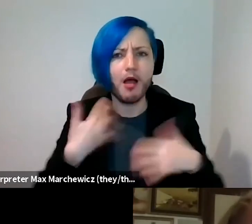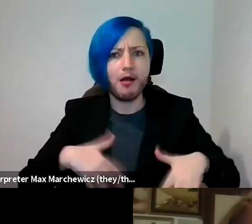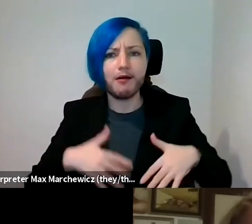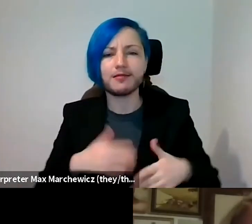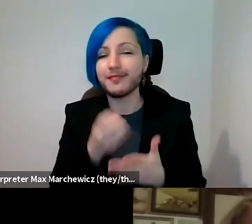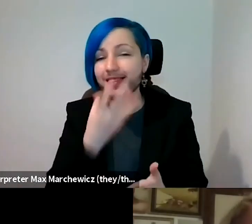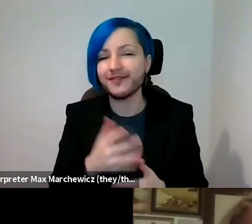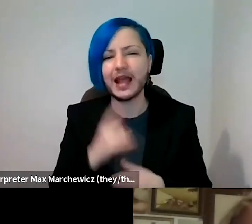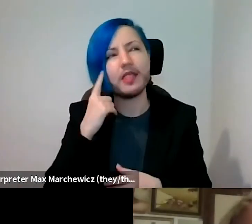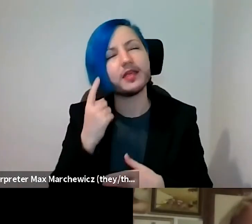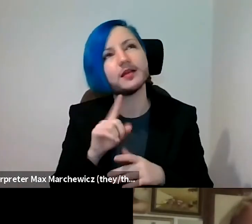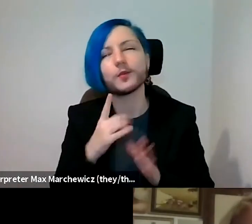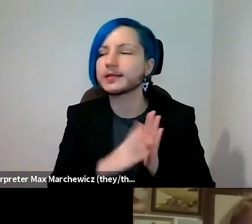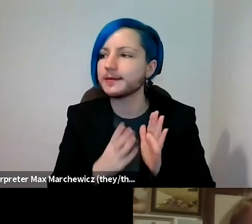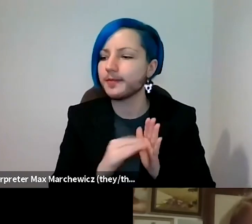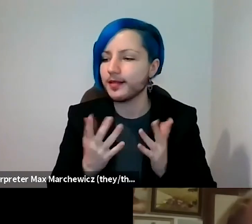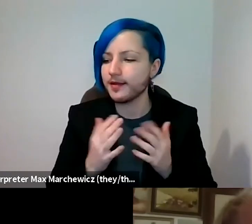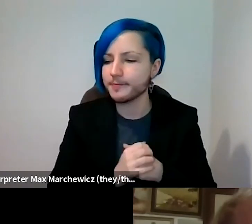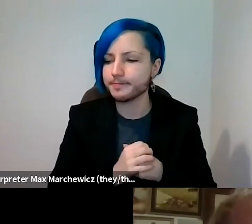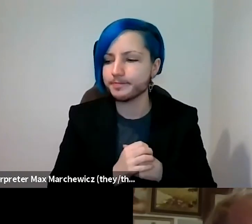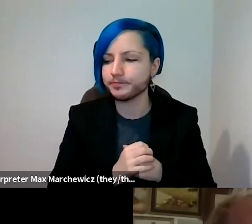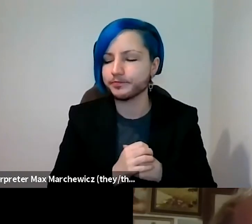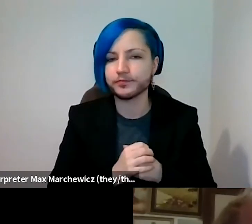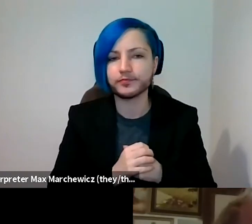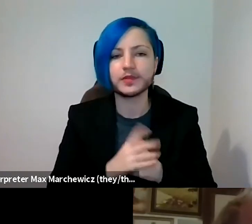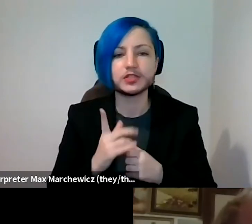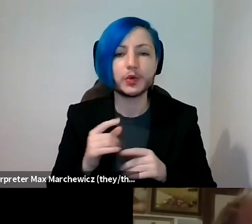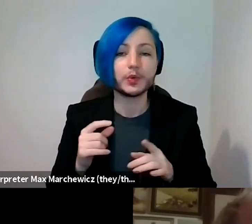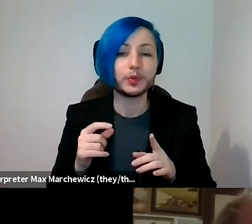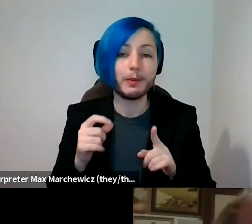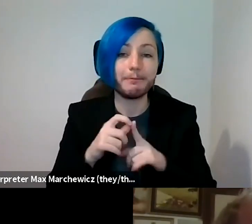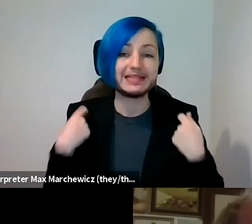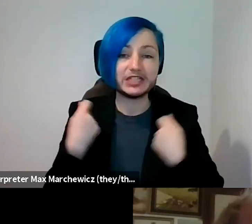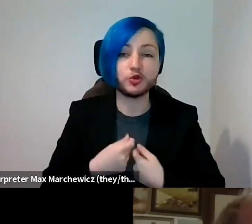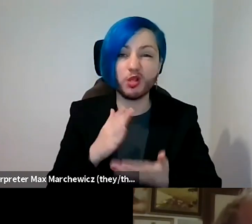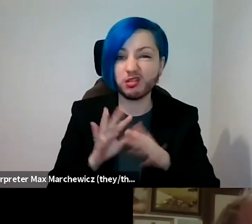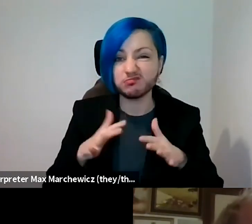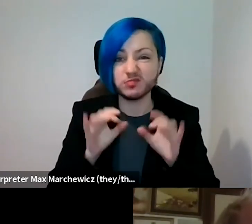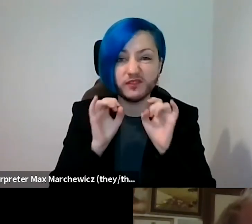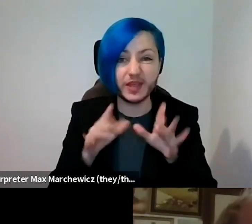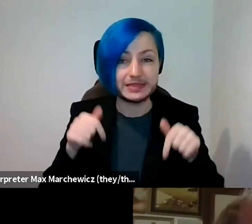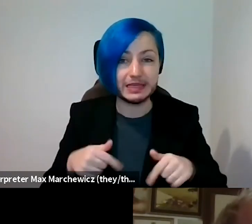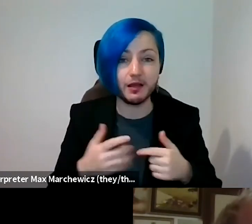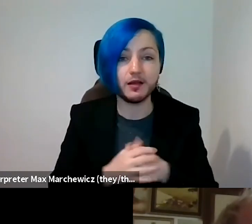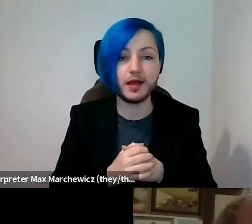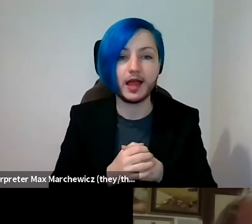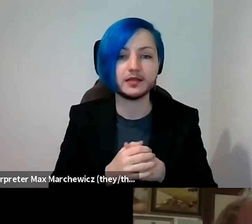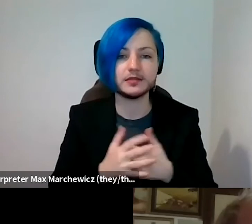I think I'll begin with the first one, because the Paisley shawl is quite famous, yeah, and it's a huge, heritage optic,